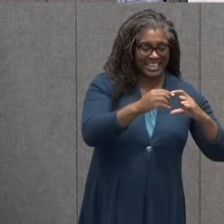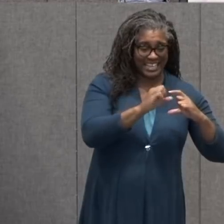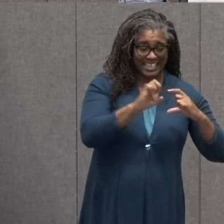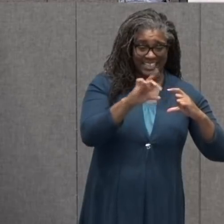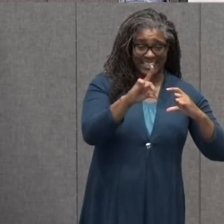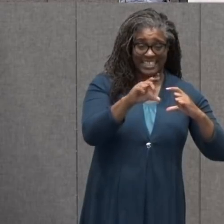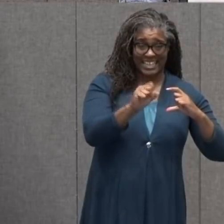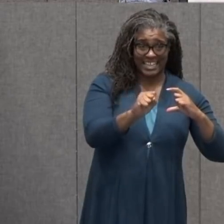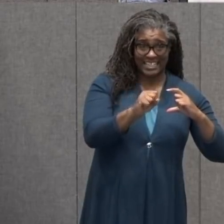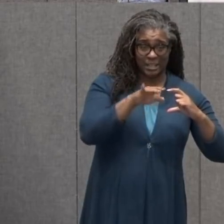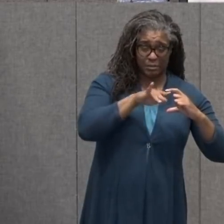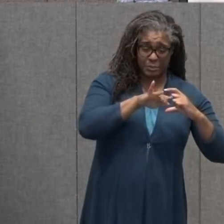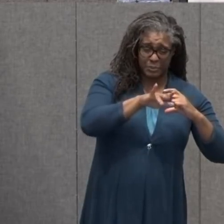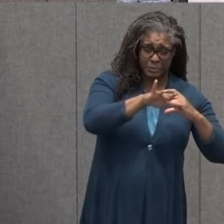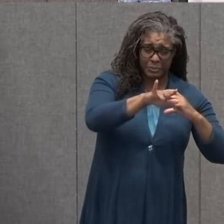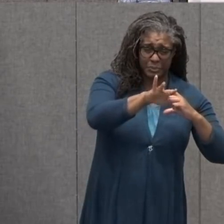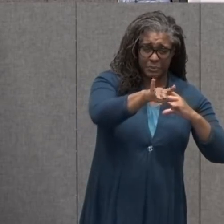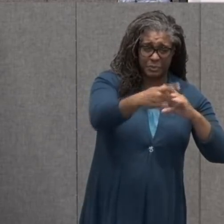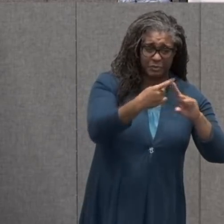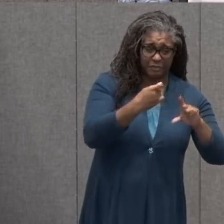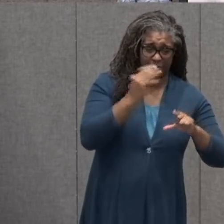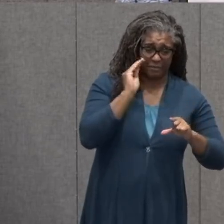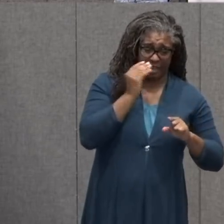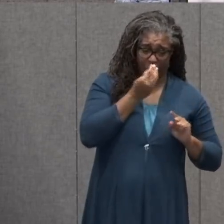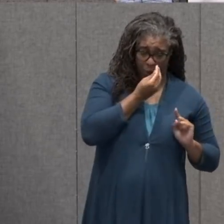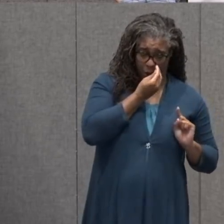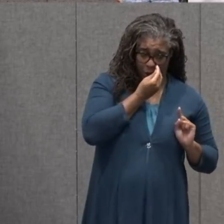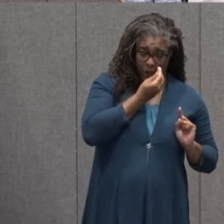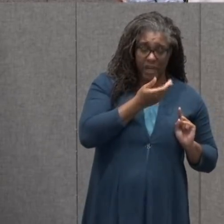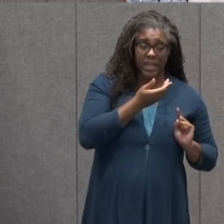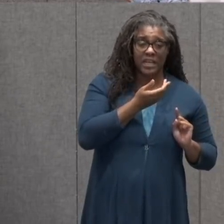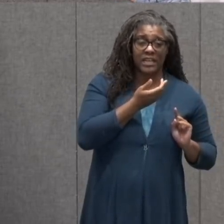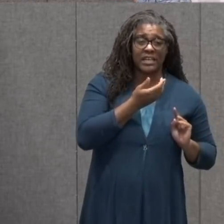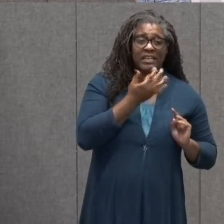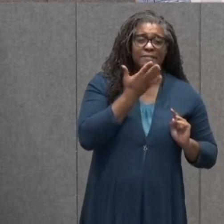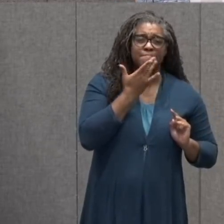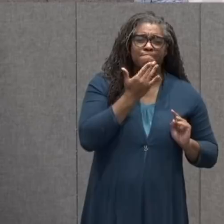out of that flower, and hmm, is the word disperse?